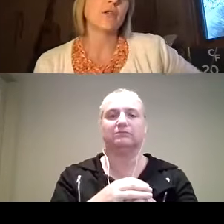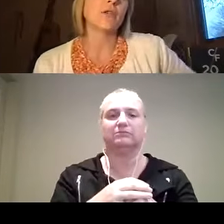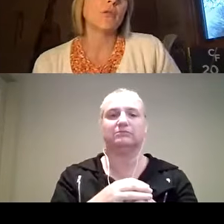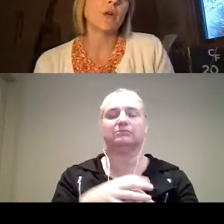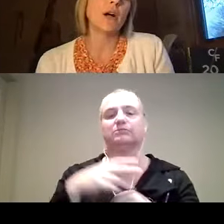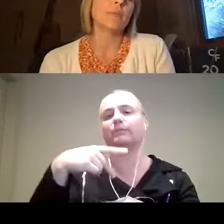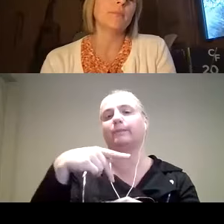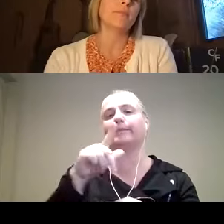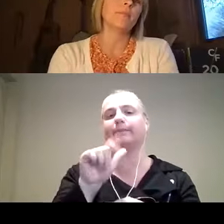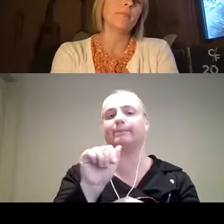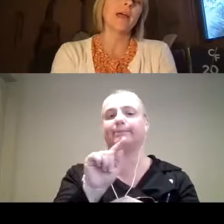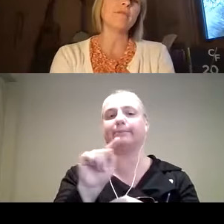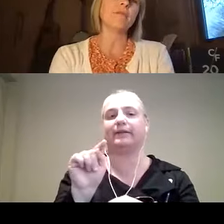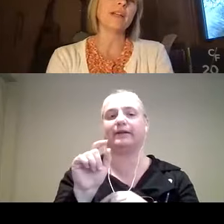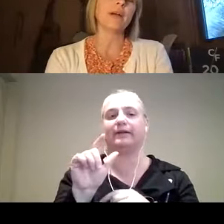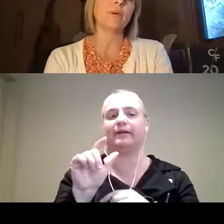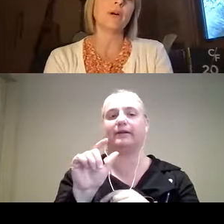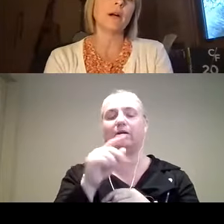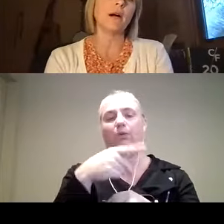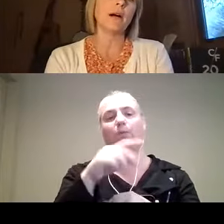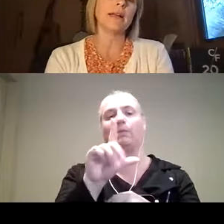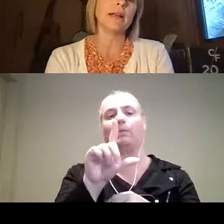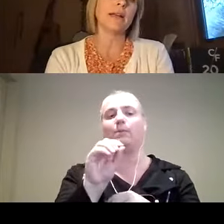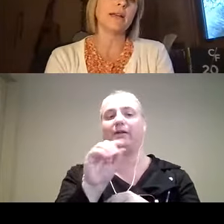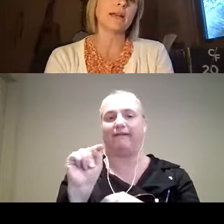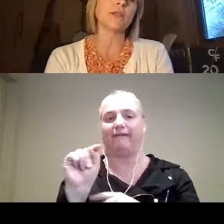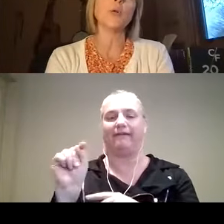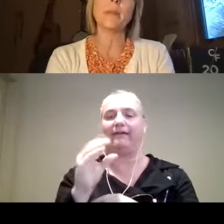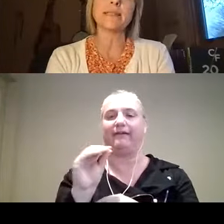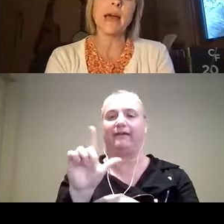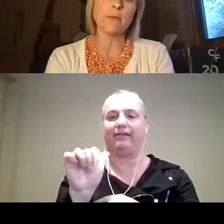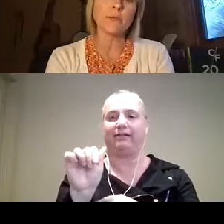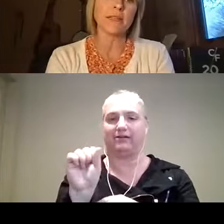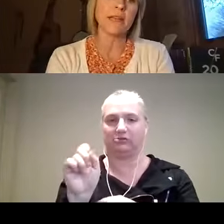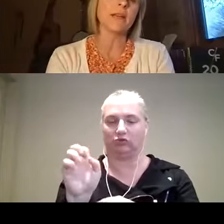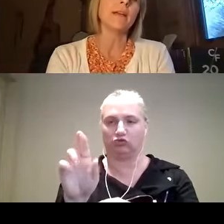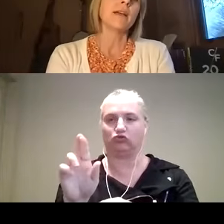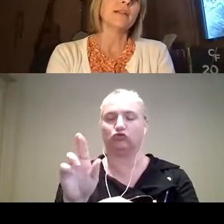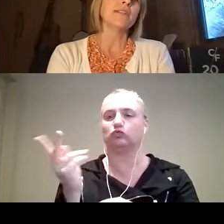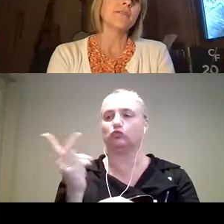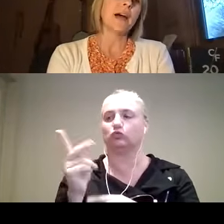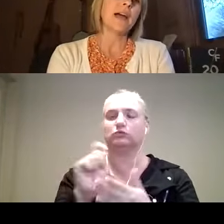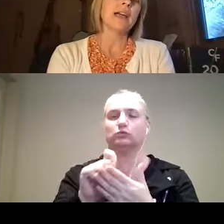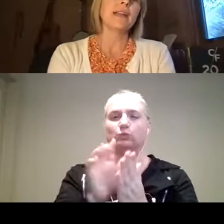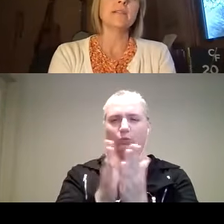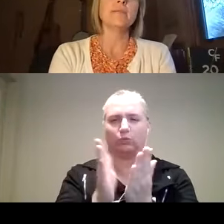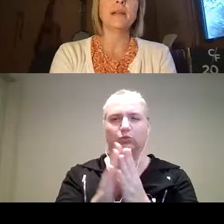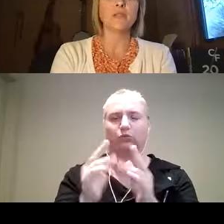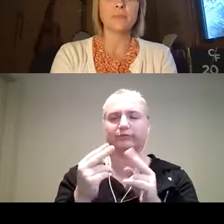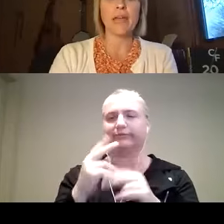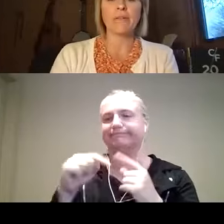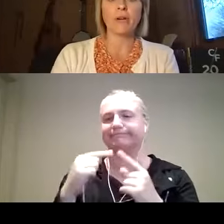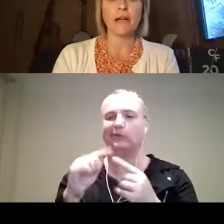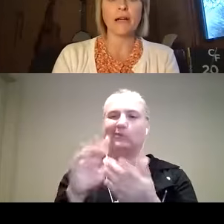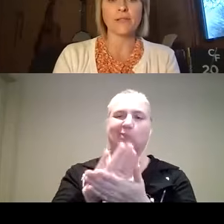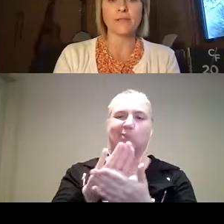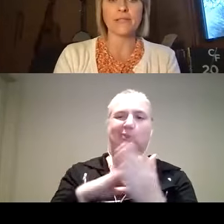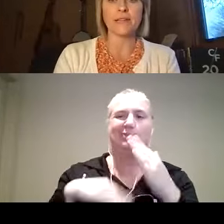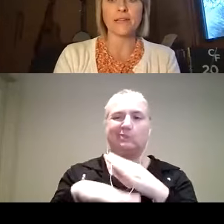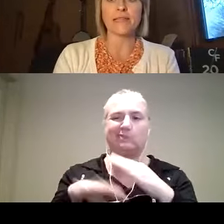who have written a book on school-based counseling, define mental and behavioral health services